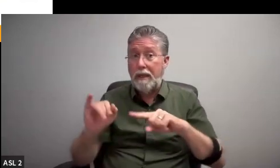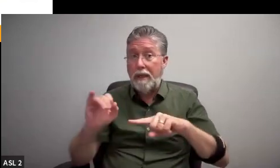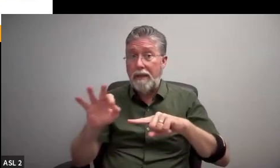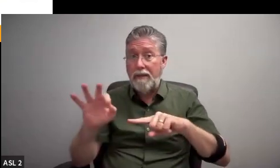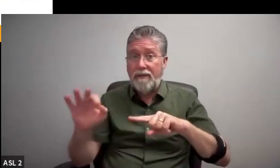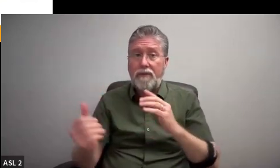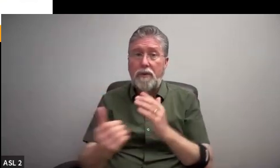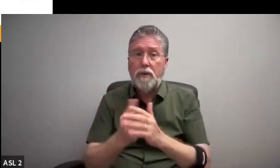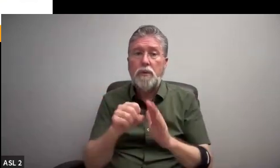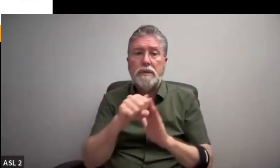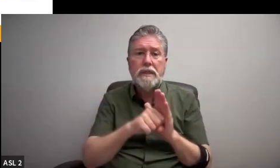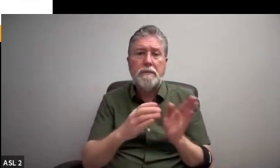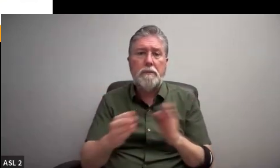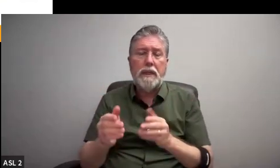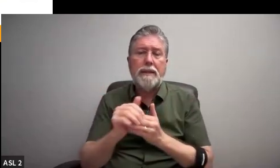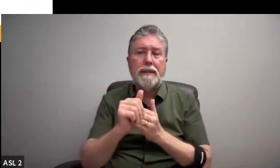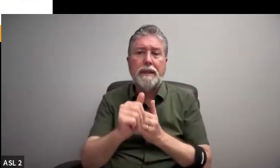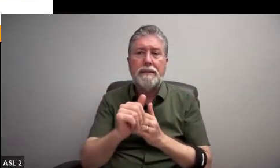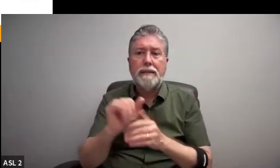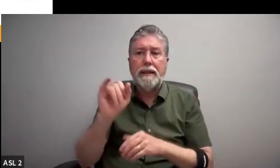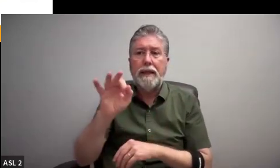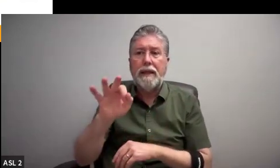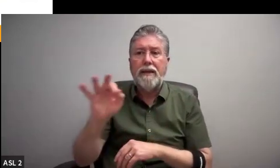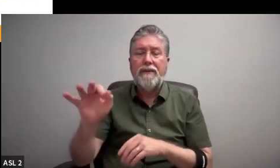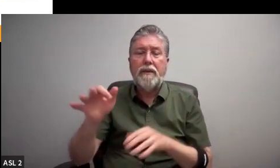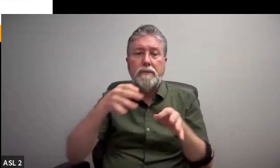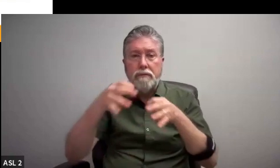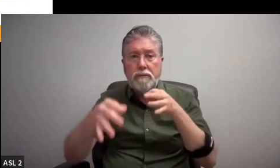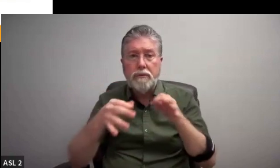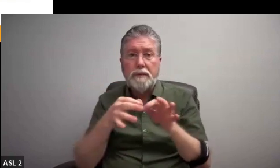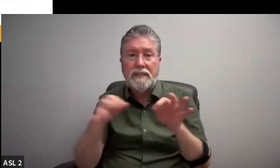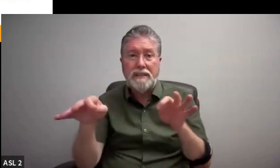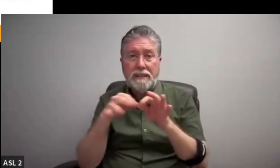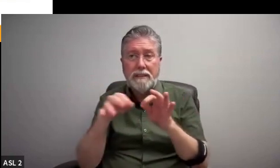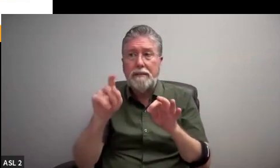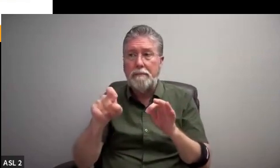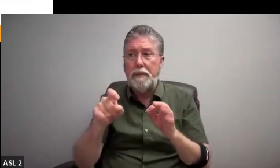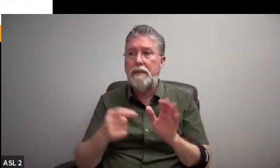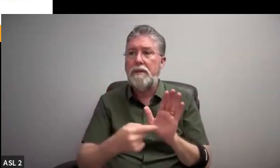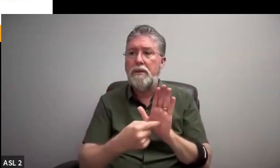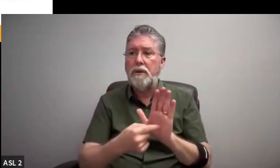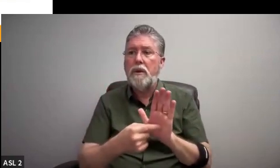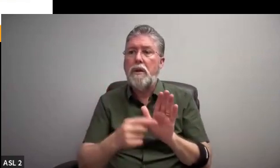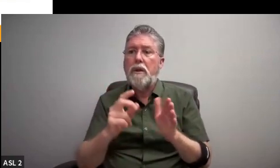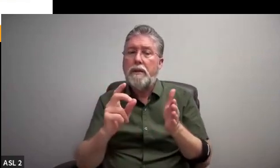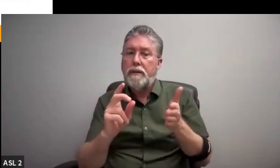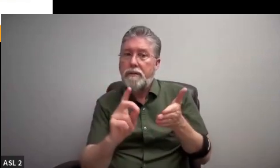guidance the IFF descriptive statement must apply the SUA's definition of greatest economic need and